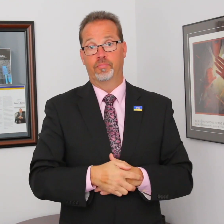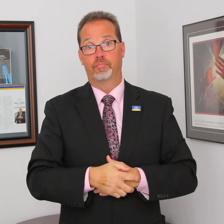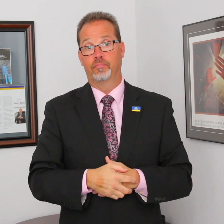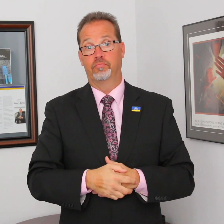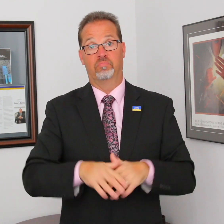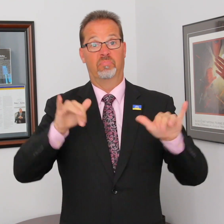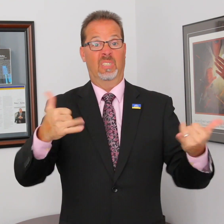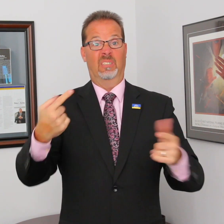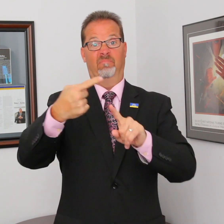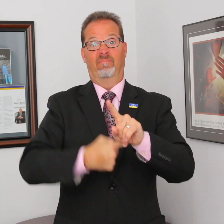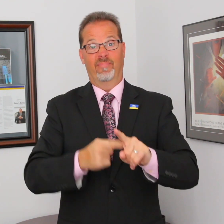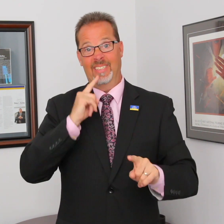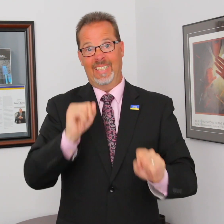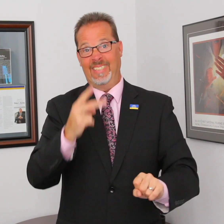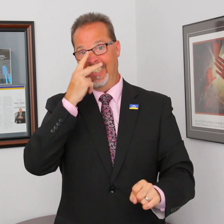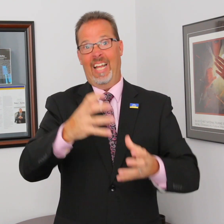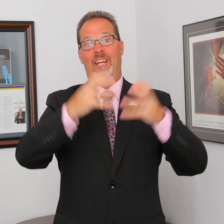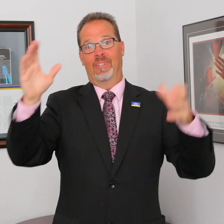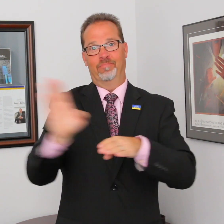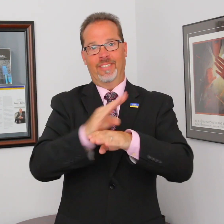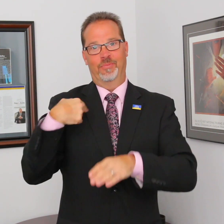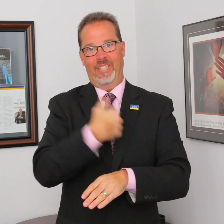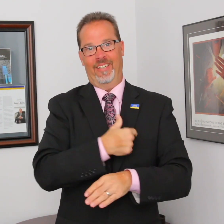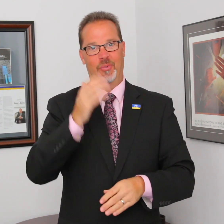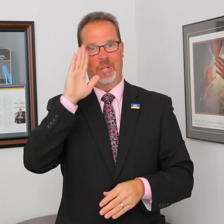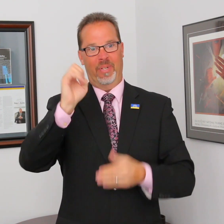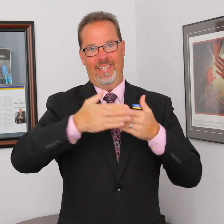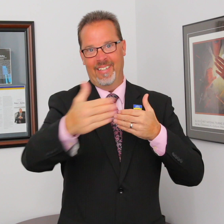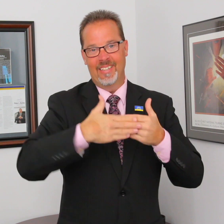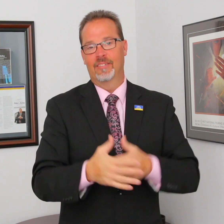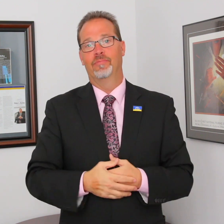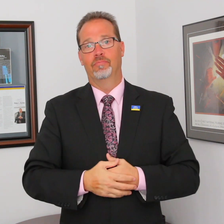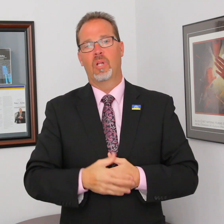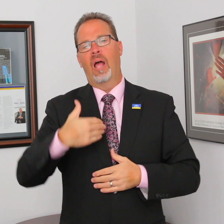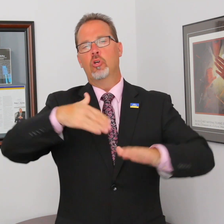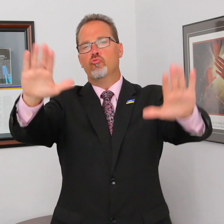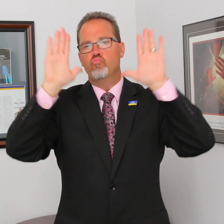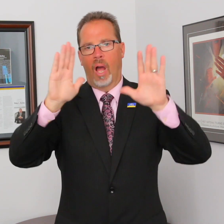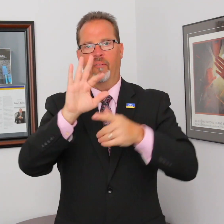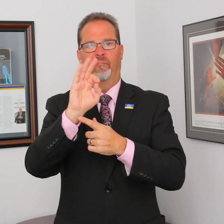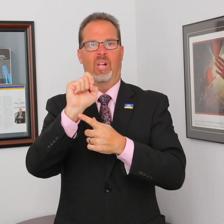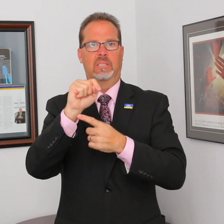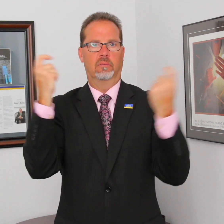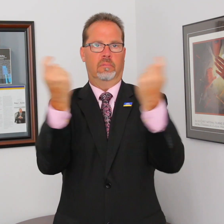happening here on campus. That's all we have for this month! As you can see we are very busy and there's a lot coming up in the near future to share next month.